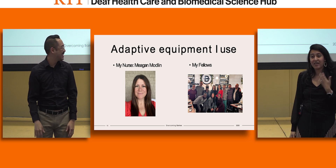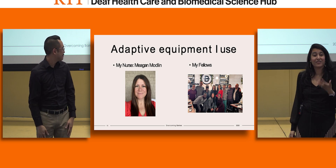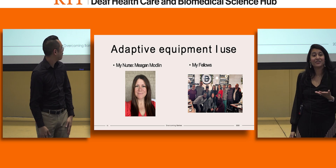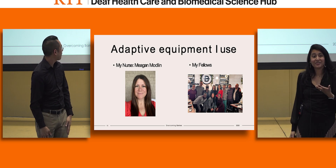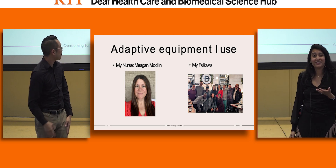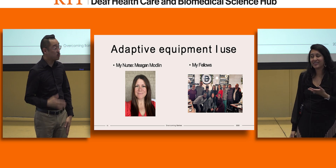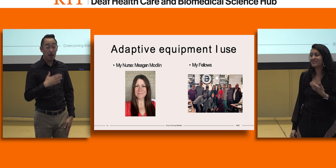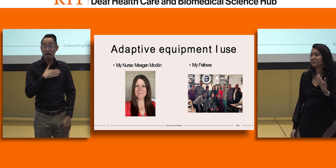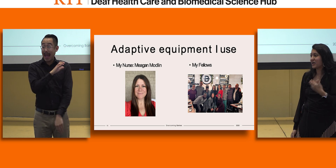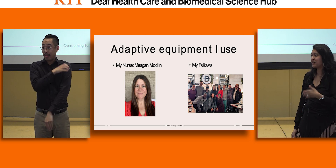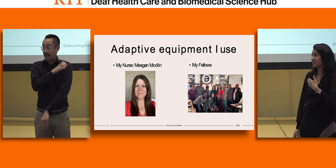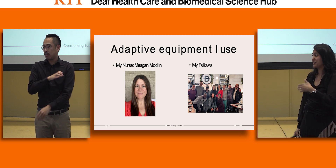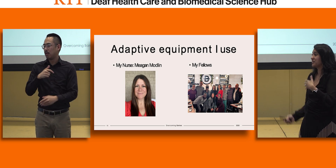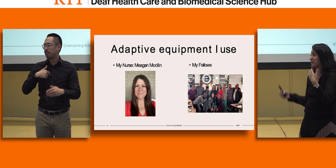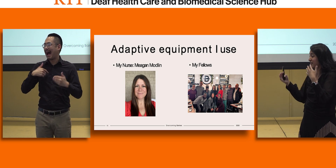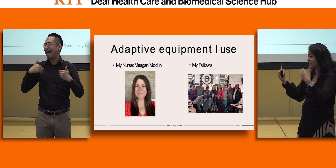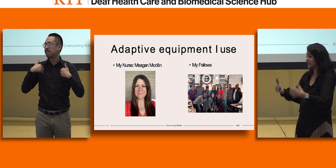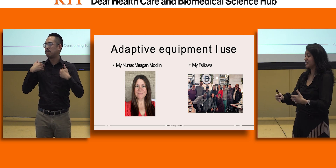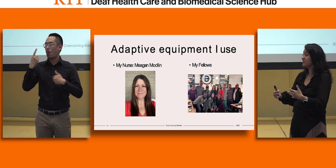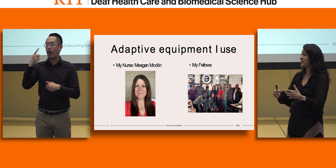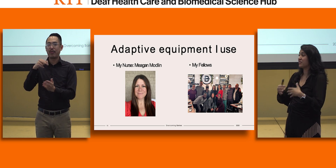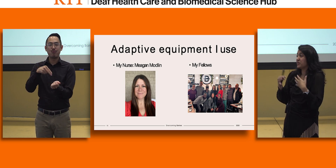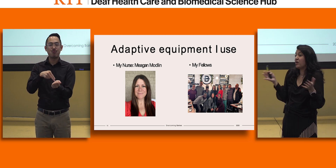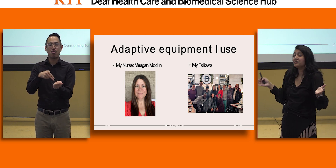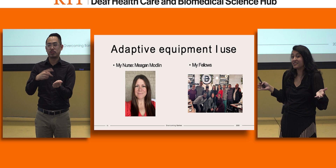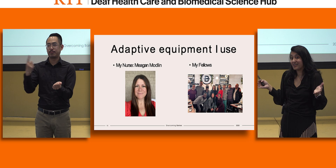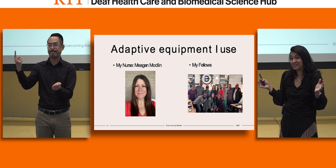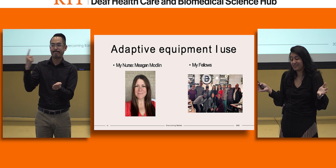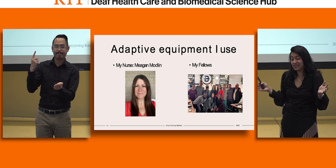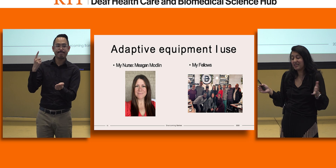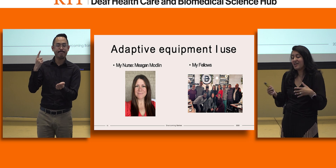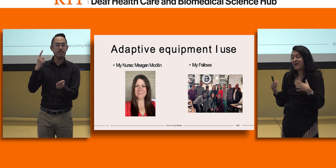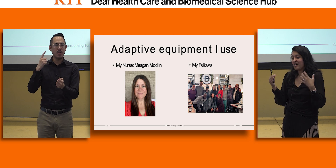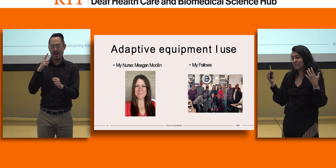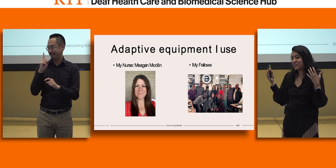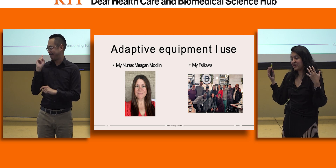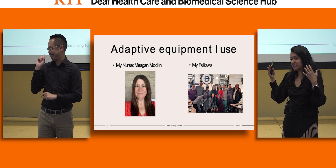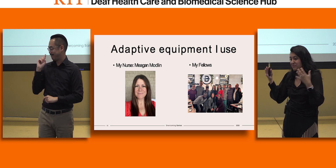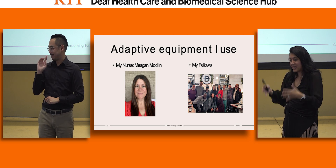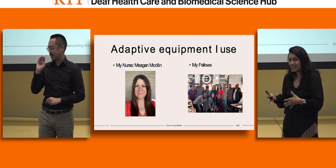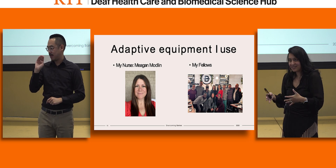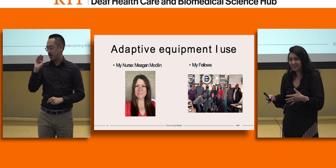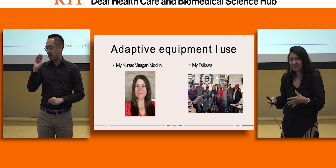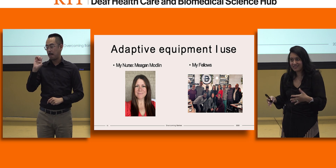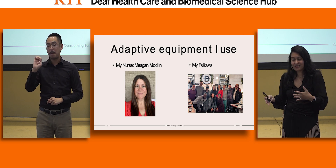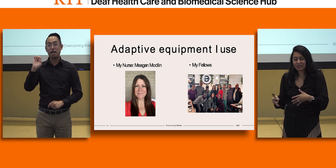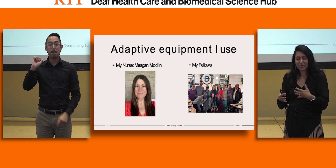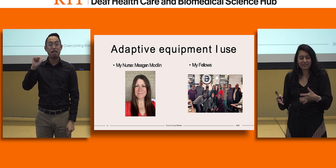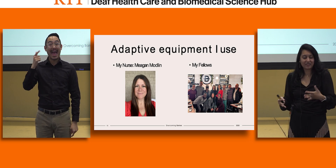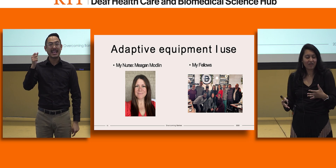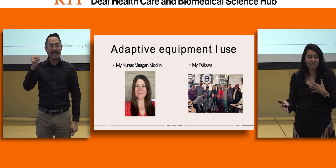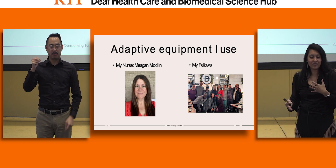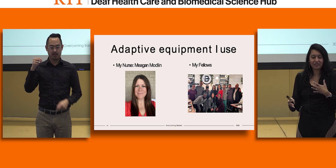I have a nurse in my clinic visit-- we all do, actually-- but Megan is immensely helpful.